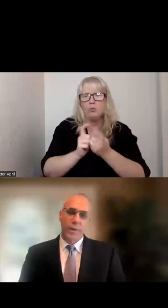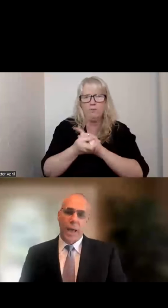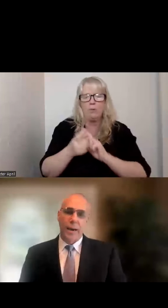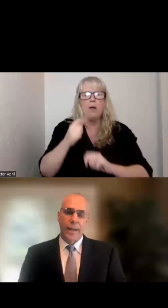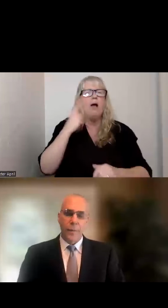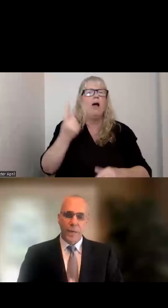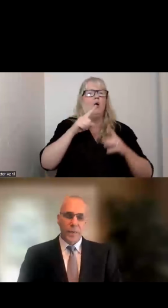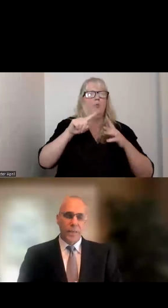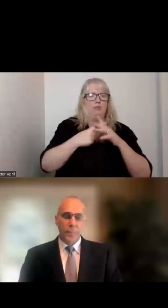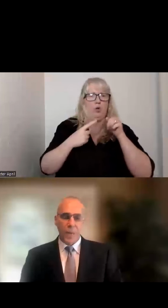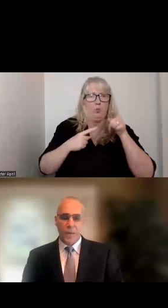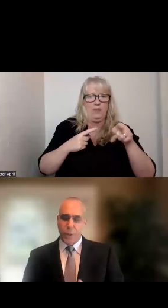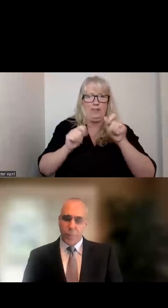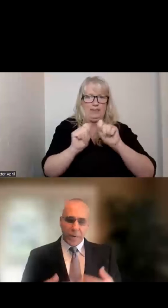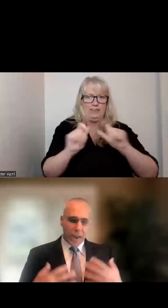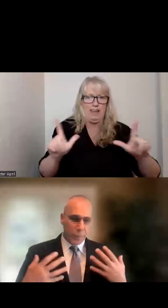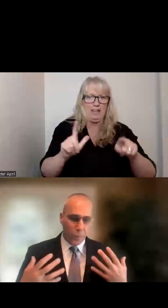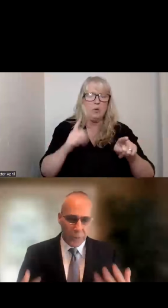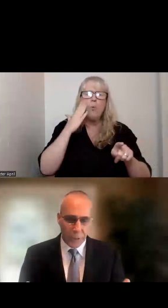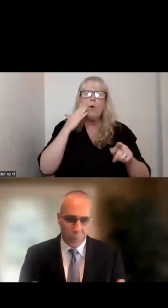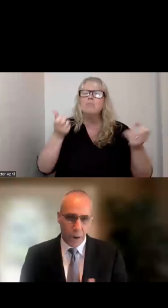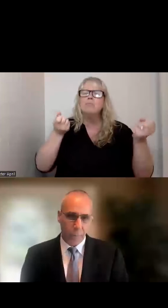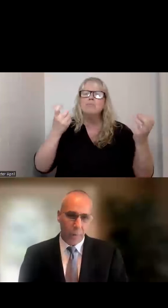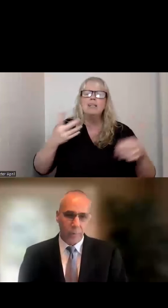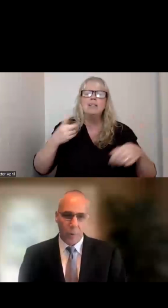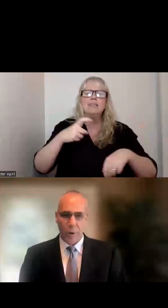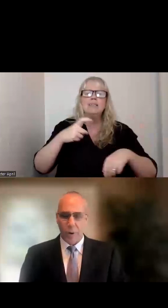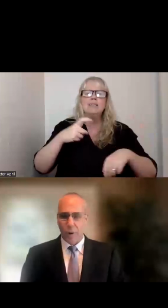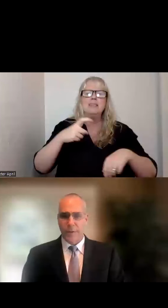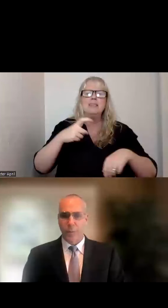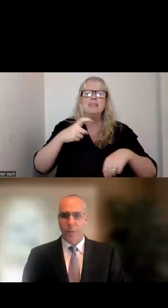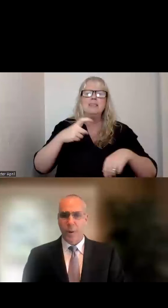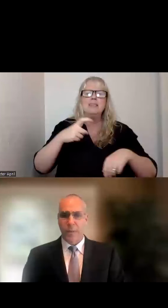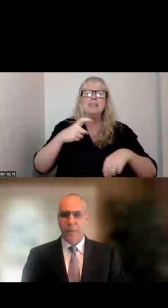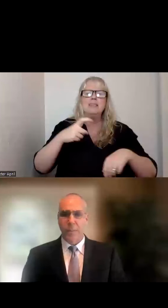THIS. WHEN WE TALK ABOUT REFORMING THE CRISIS RESPONSE SYSTEM,